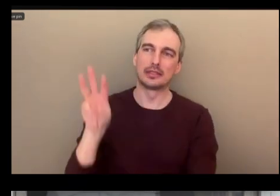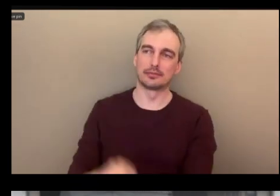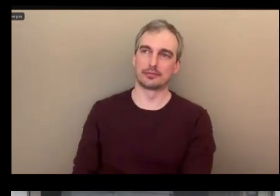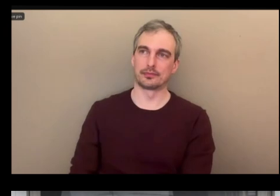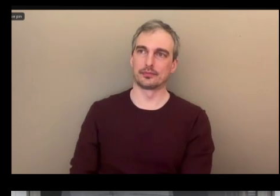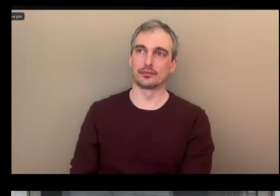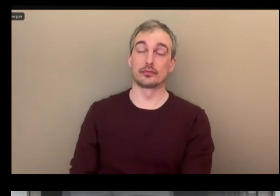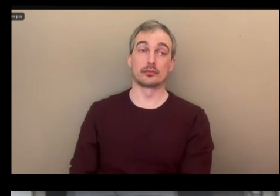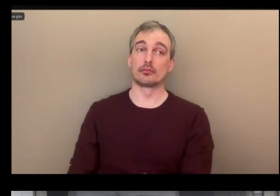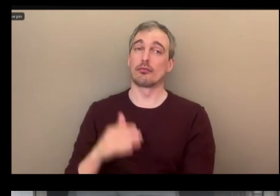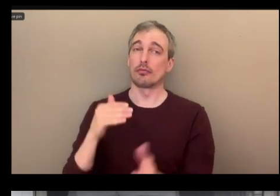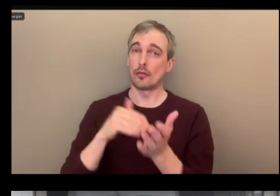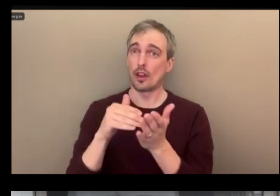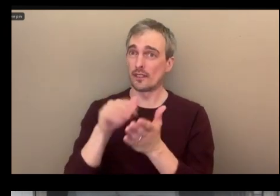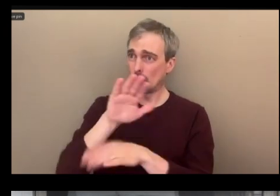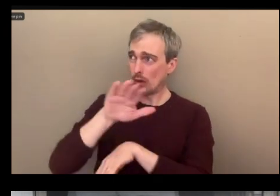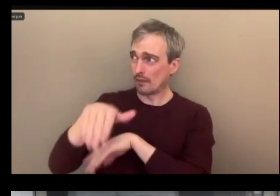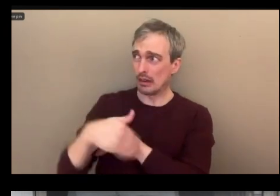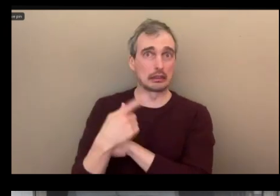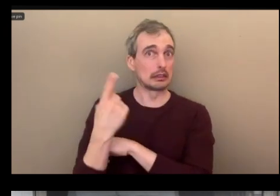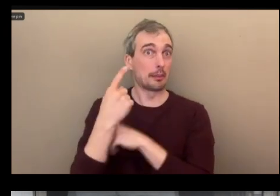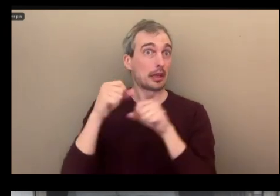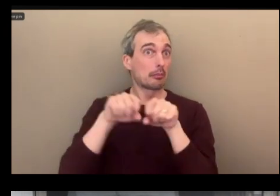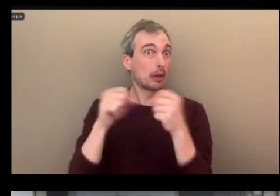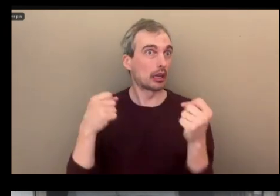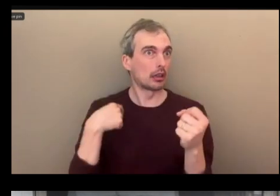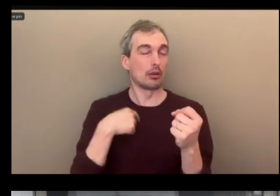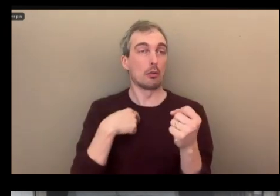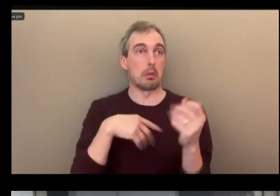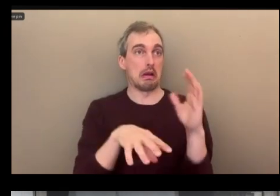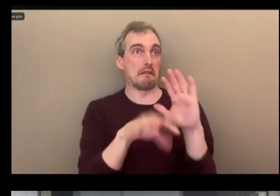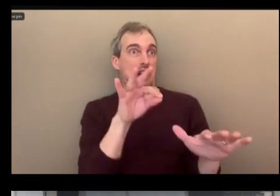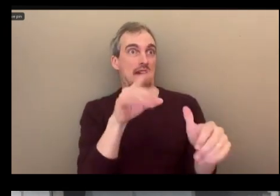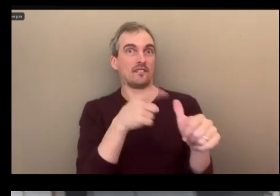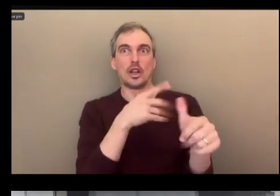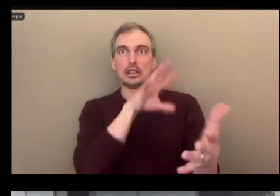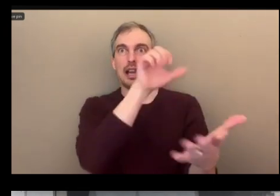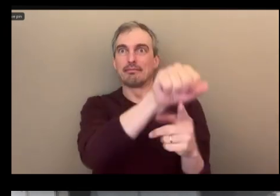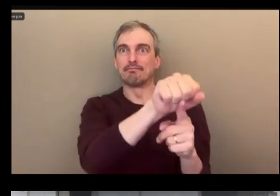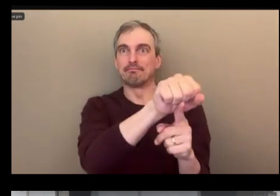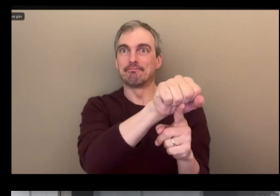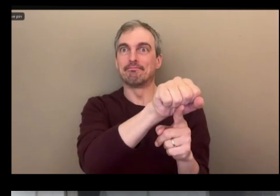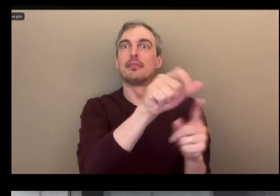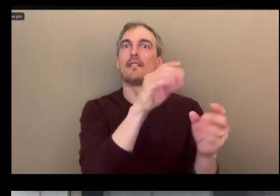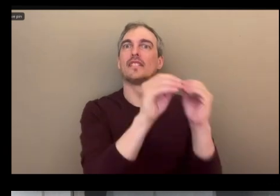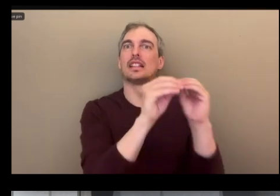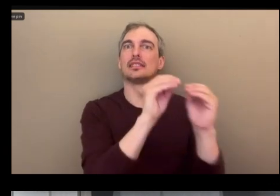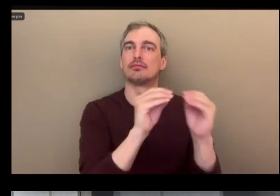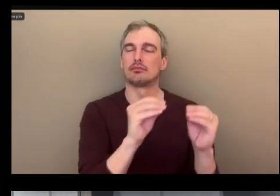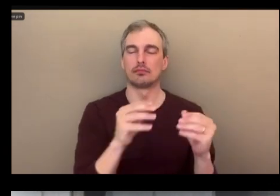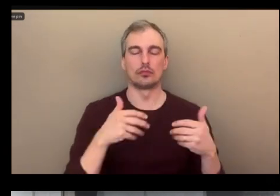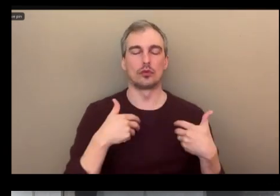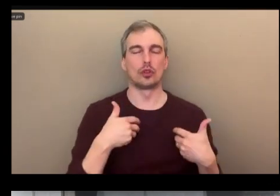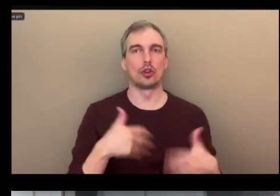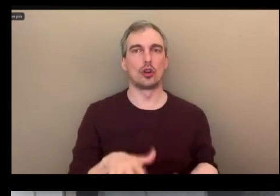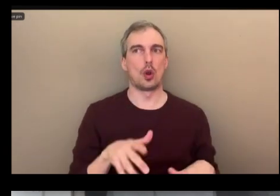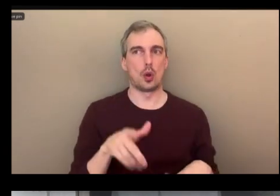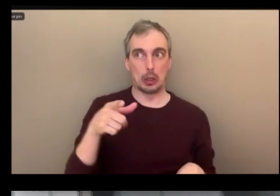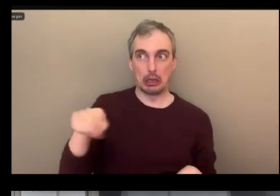Very embarrassing if somebody else finds it before we find it. Right? And I'm sure anybody can relate to that. No matter what aspect of life we're talking about. Right?